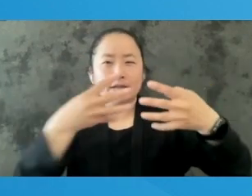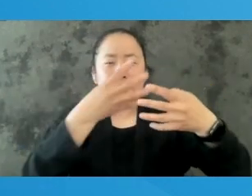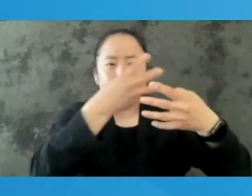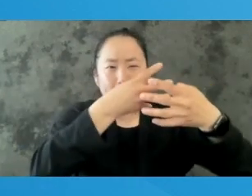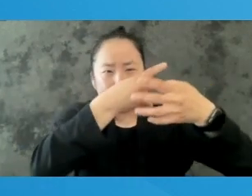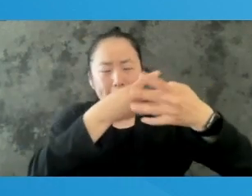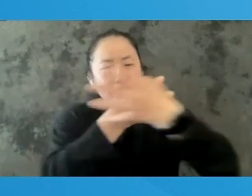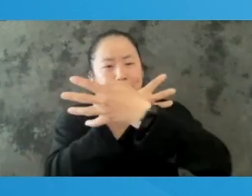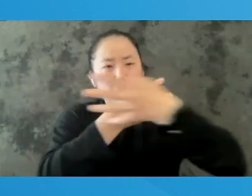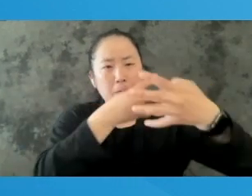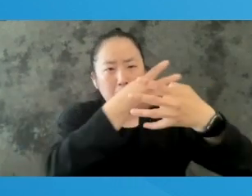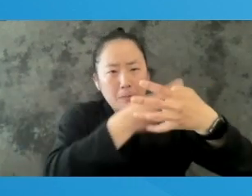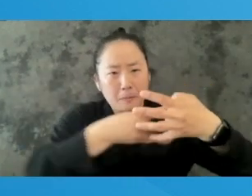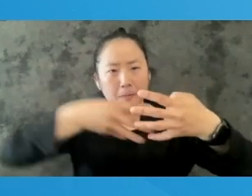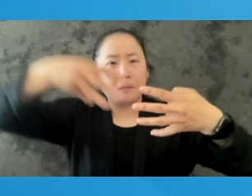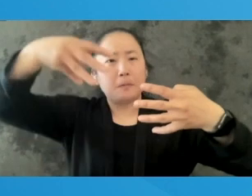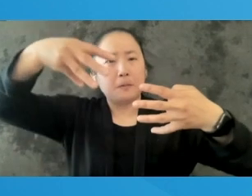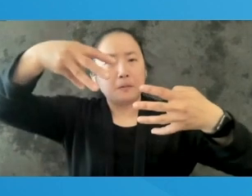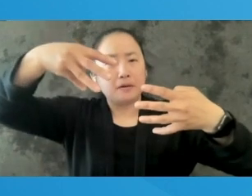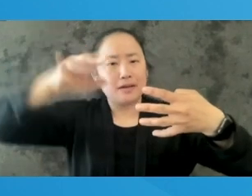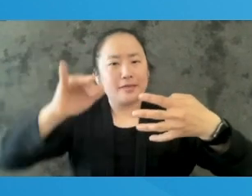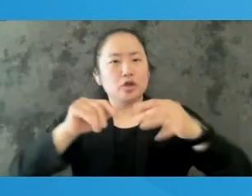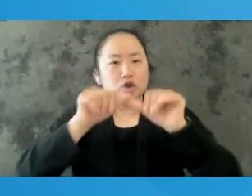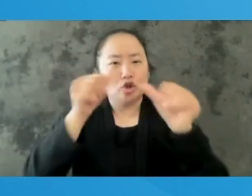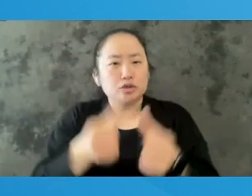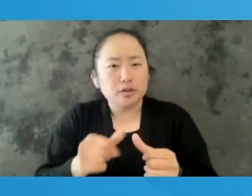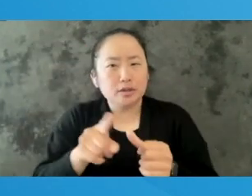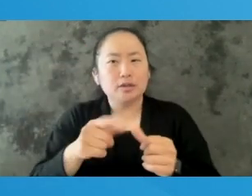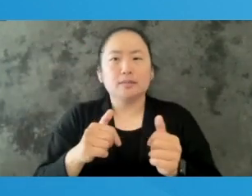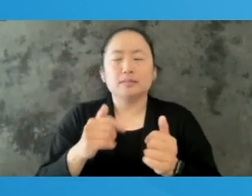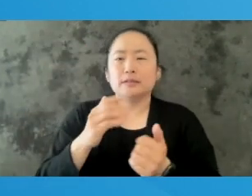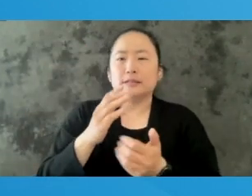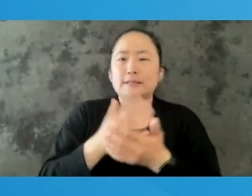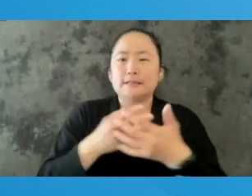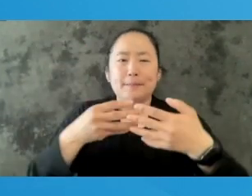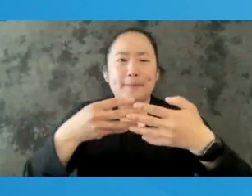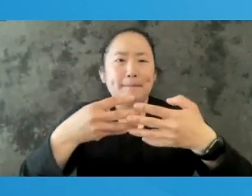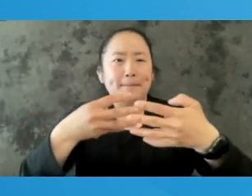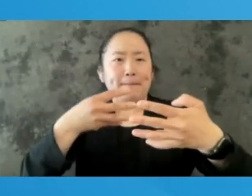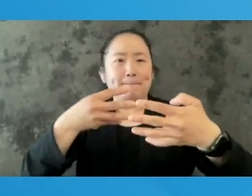Some are curved, some move in and out of one another.